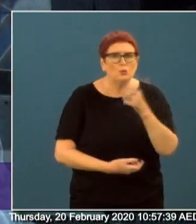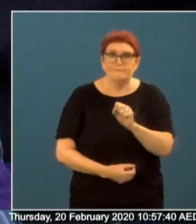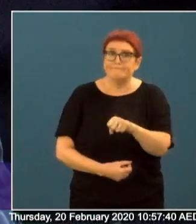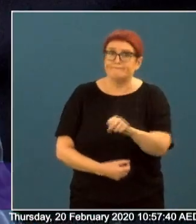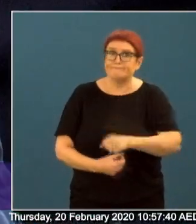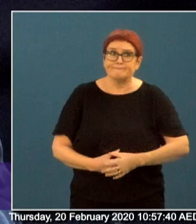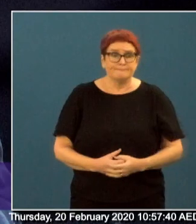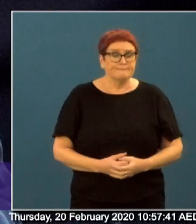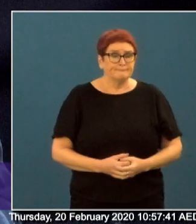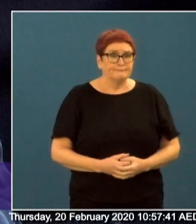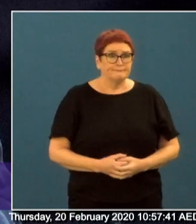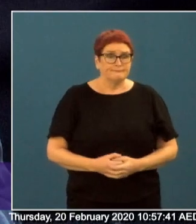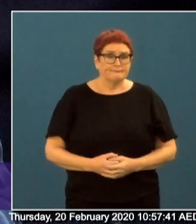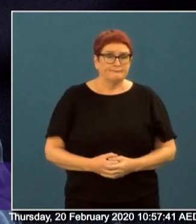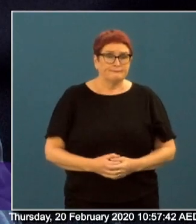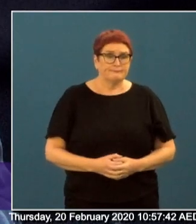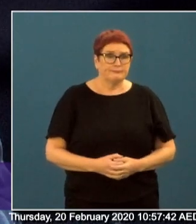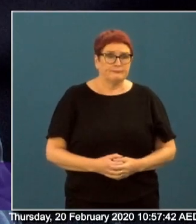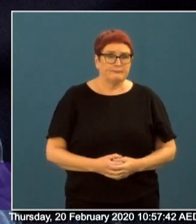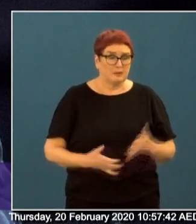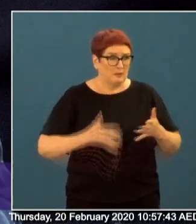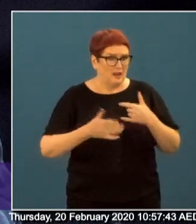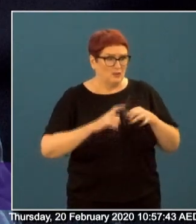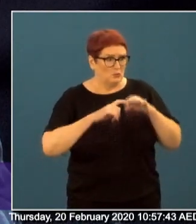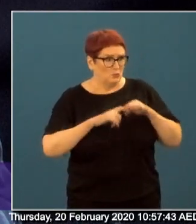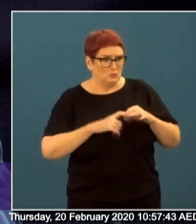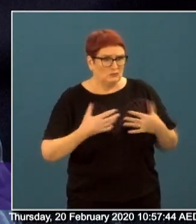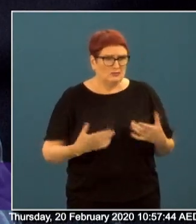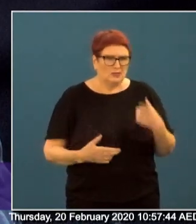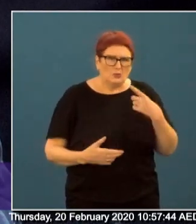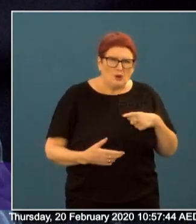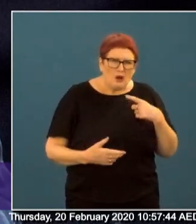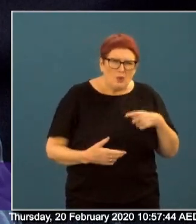And it necessarily begs the question why such a significant